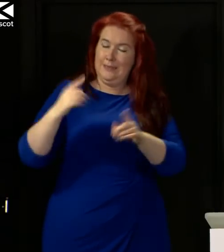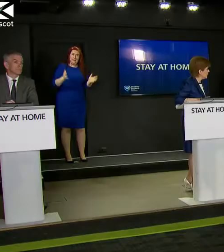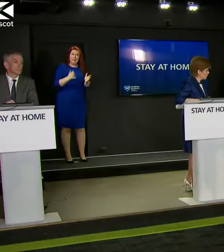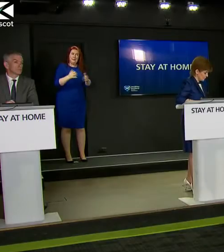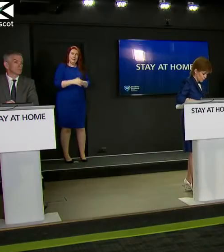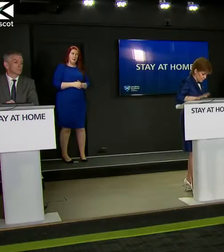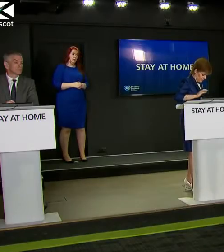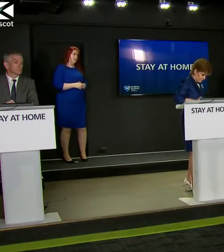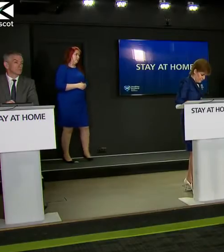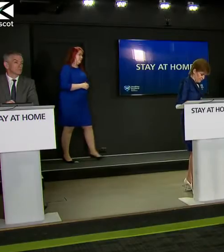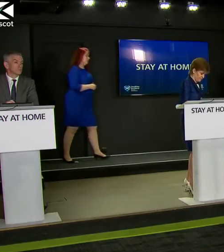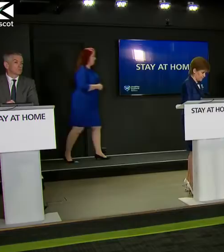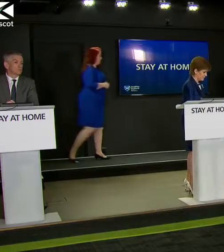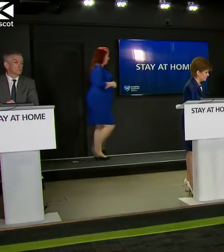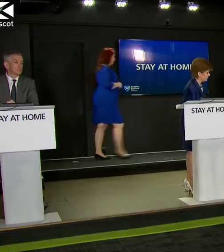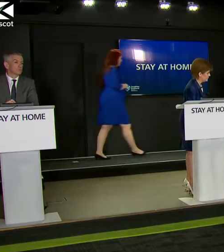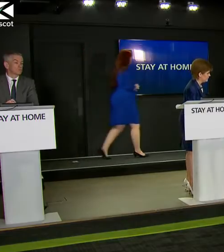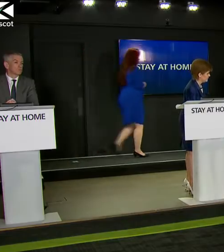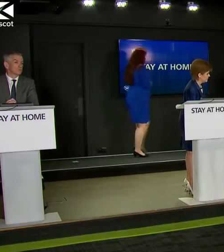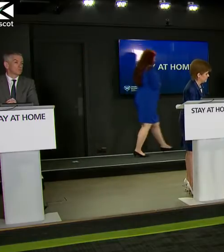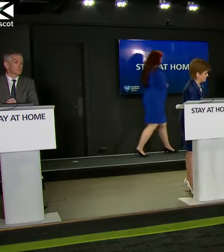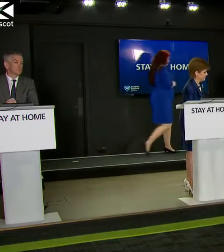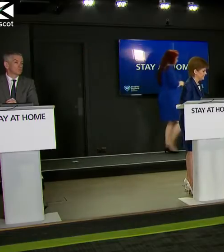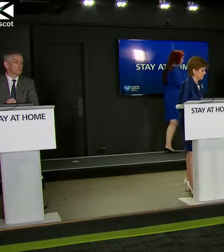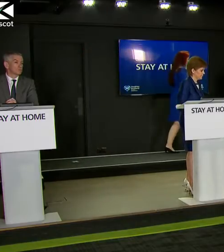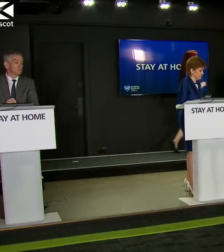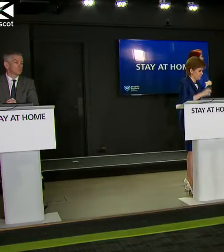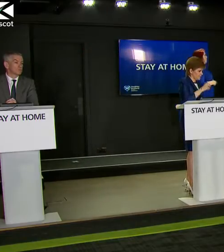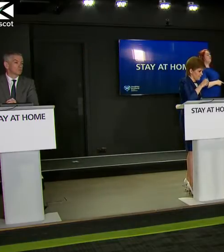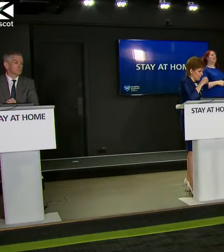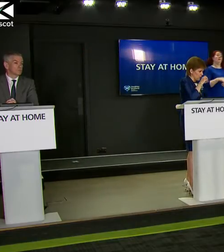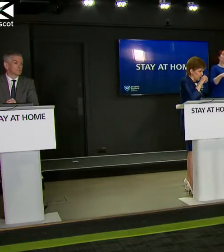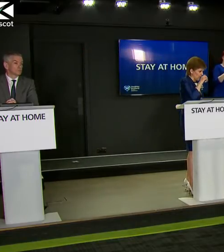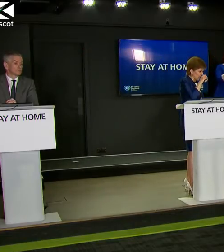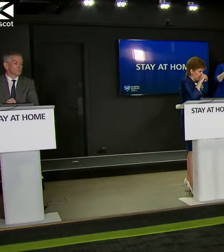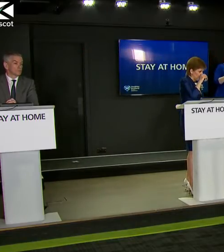Looking at the package which will be announced this afternoon, we have tried to identify